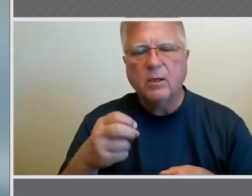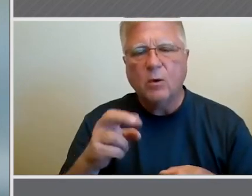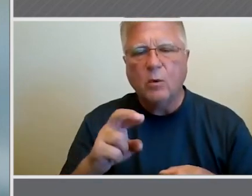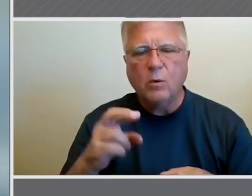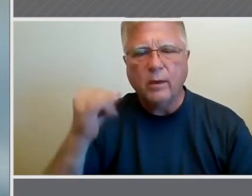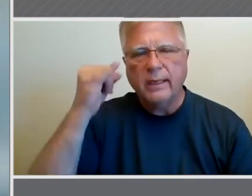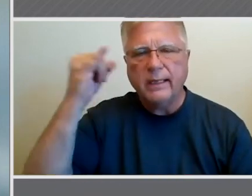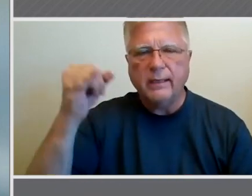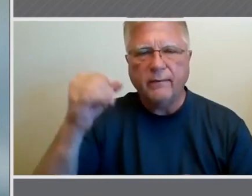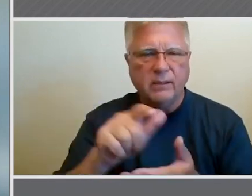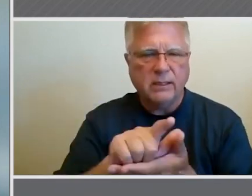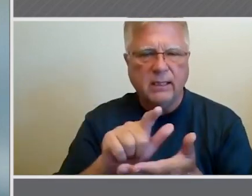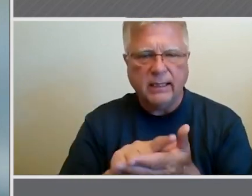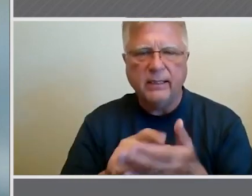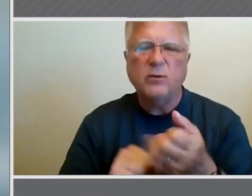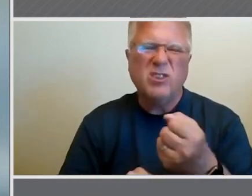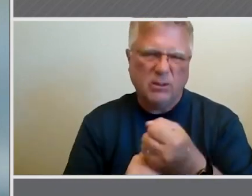way related to housing initiative.